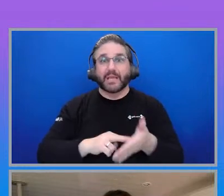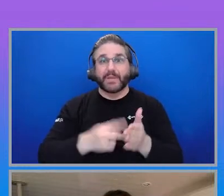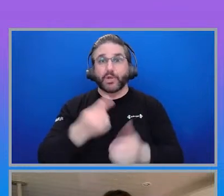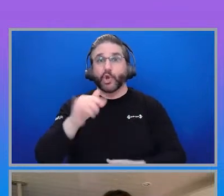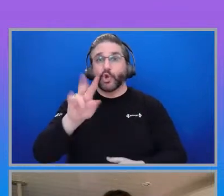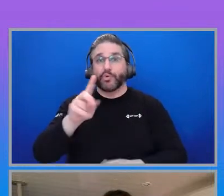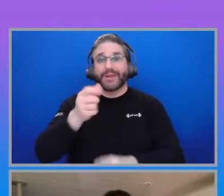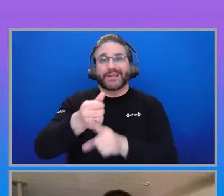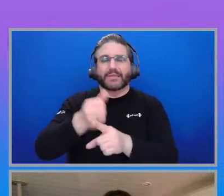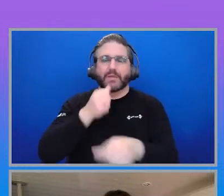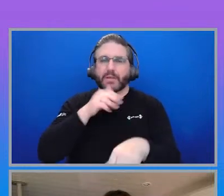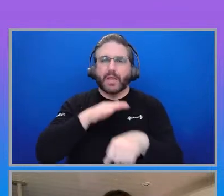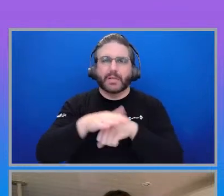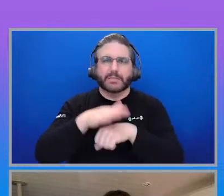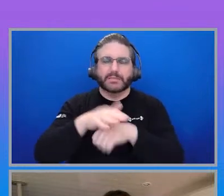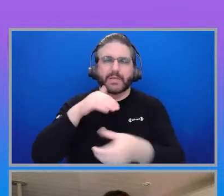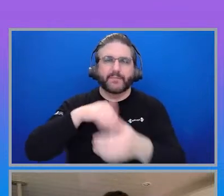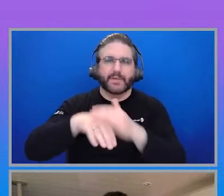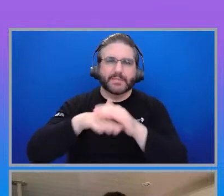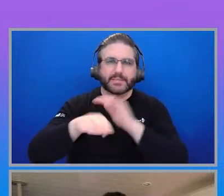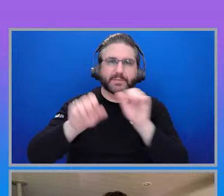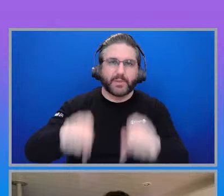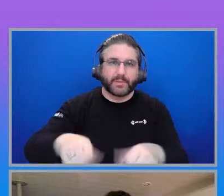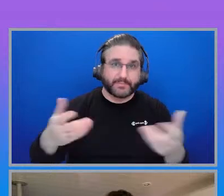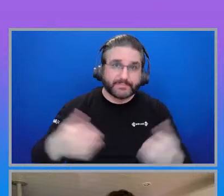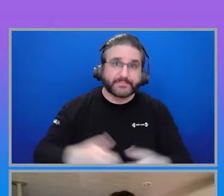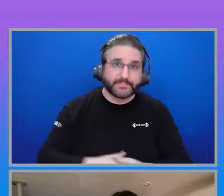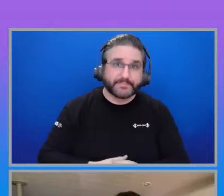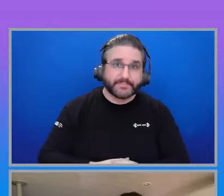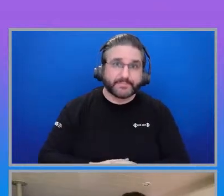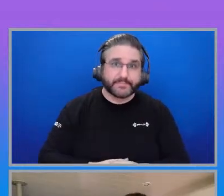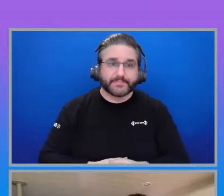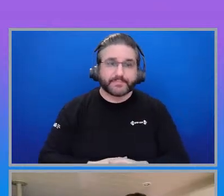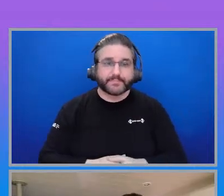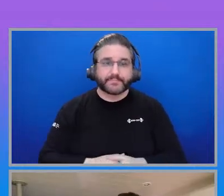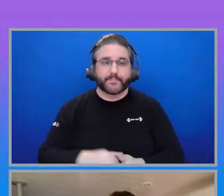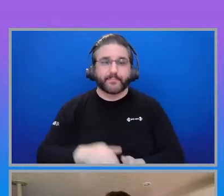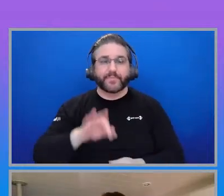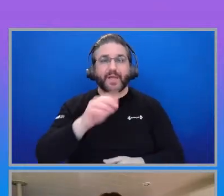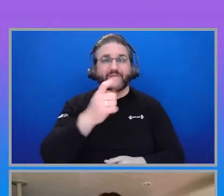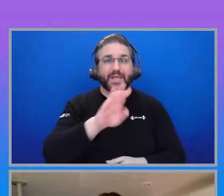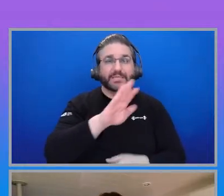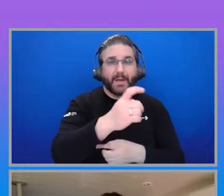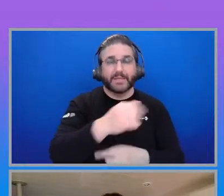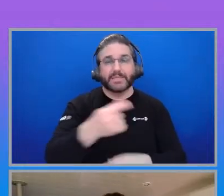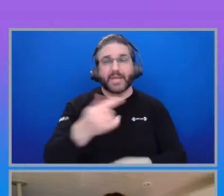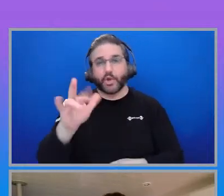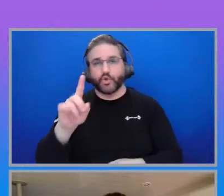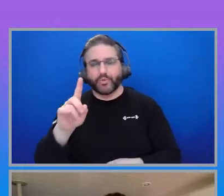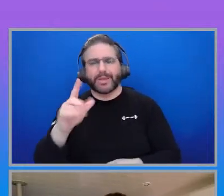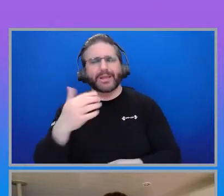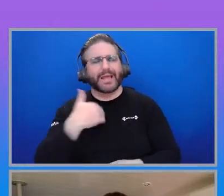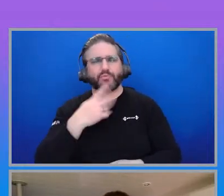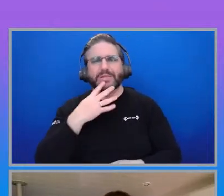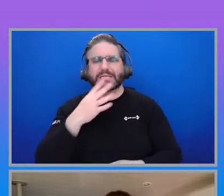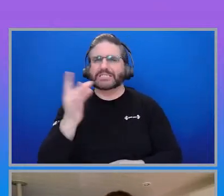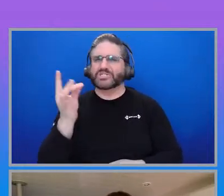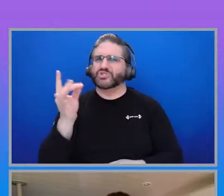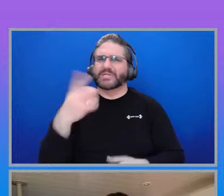making grid less accessible. Because Flexbox and Grid dealt